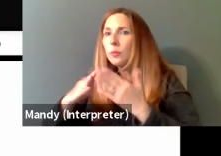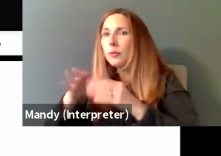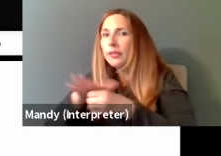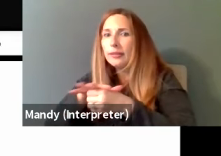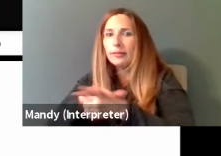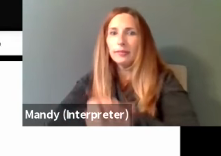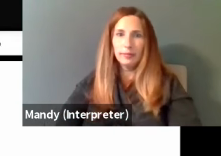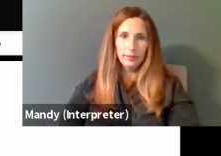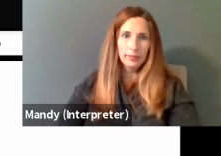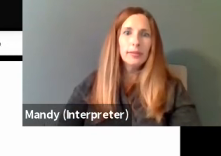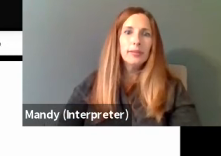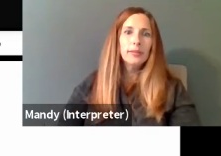And I see that on,